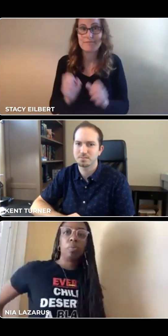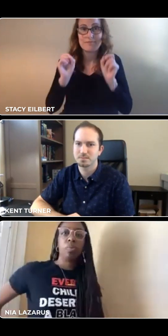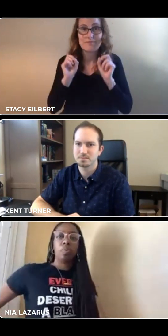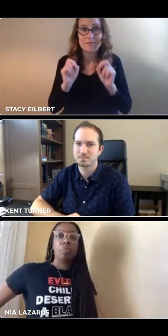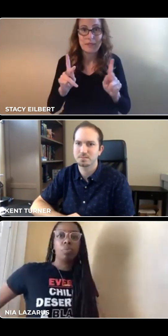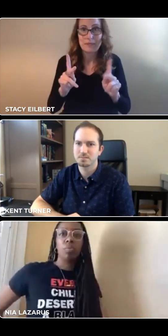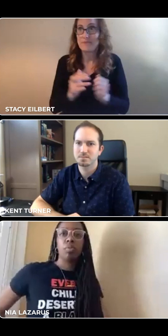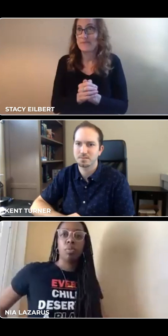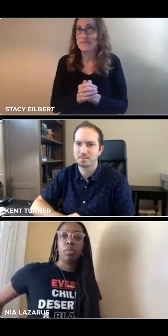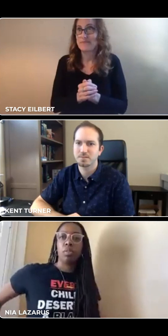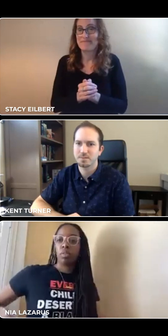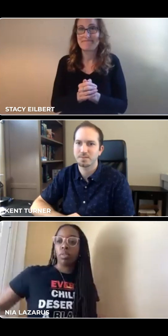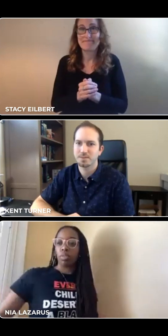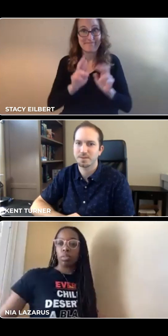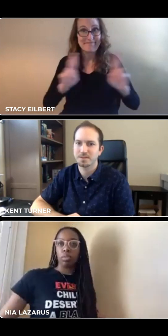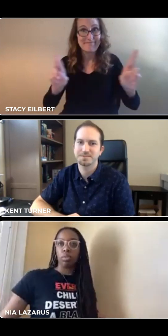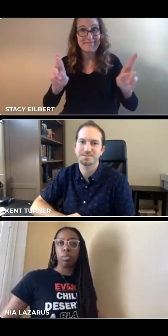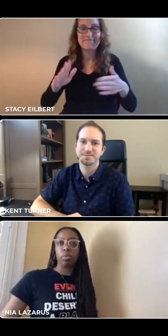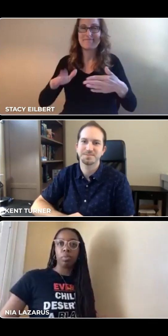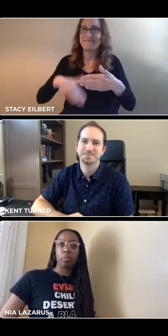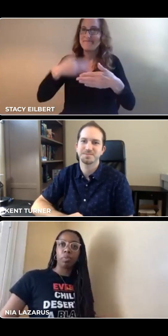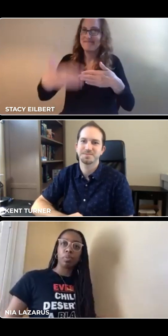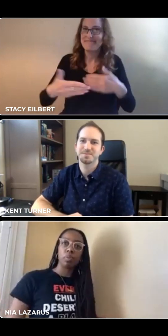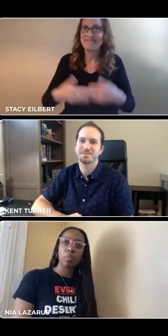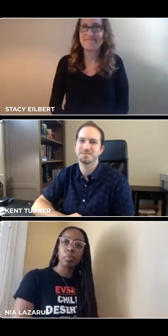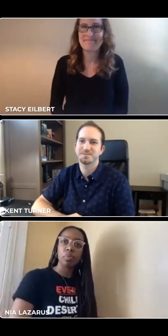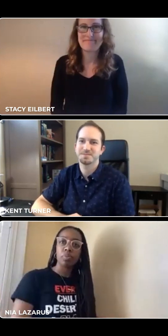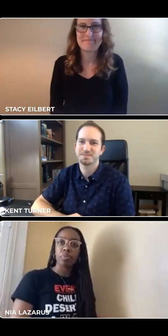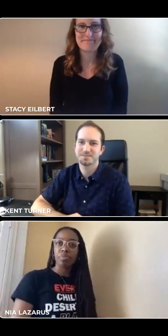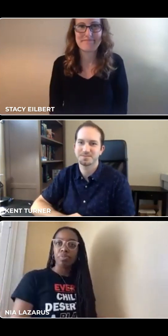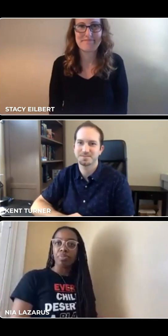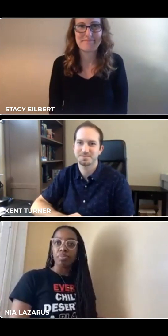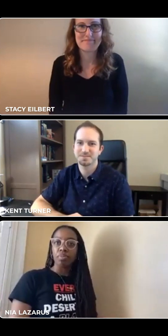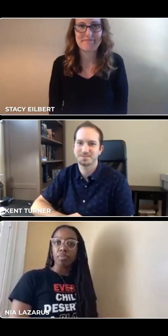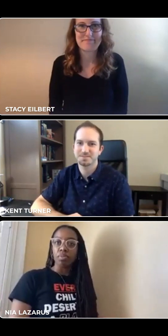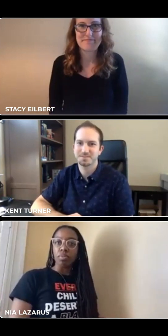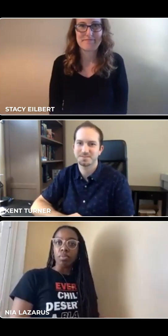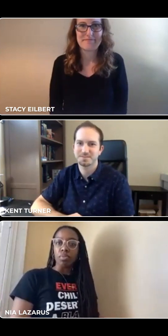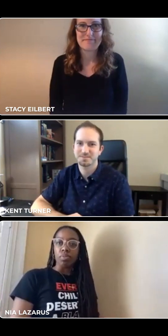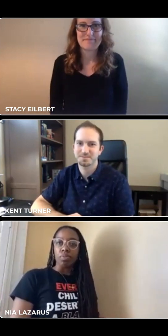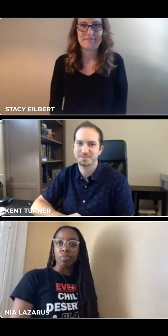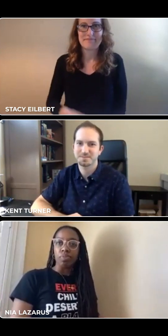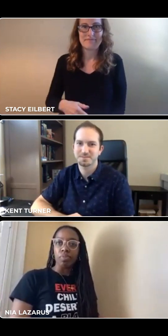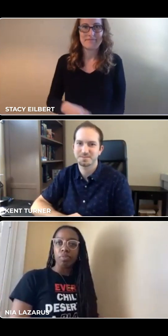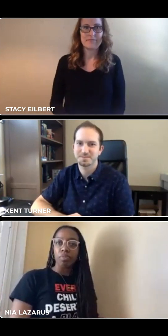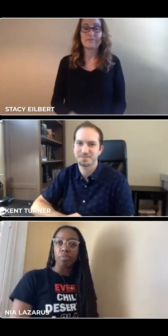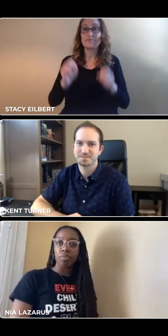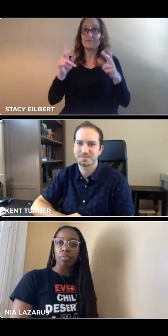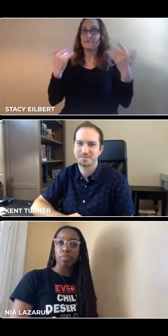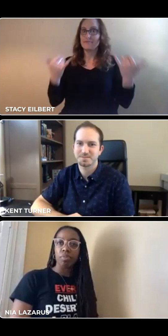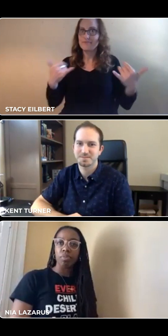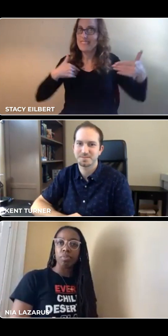they will be able to catch up. All right, next slide.